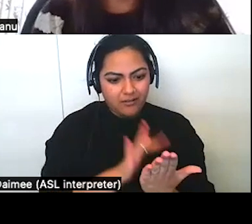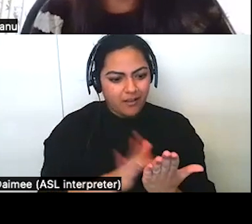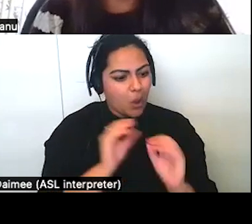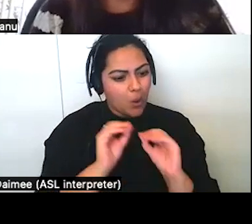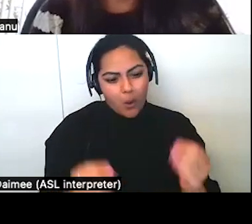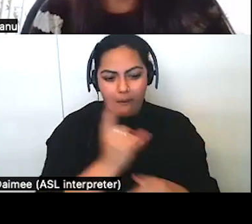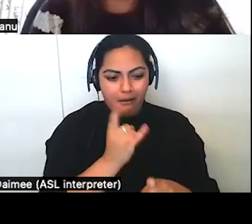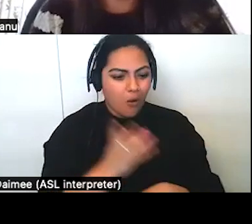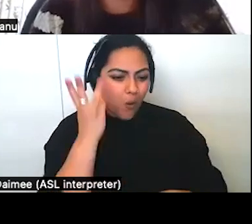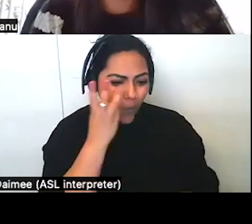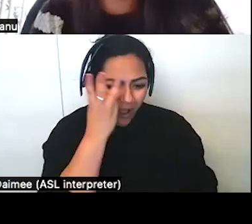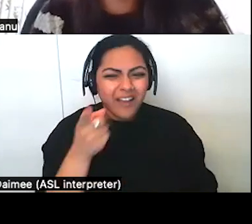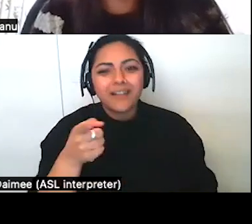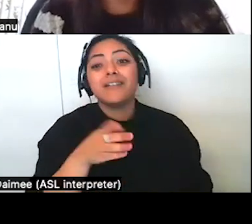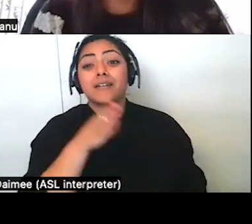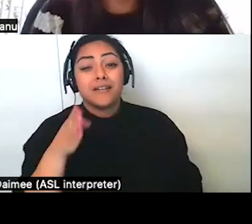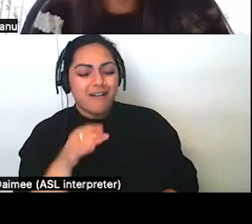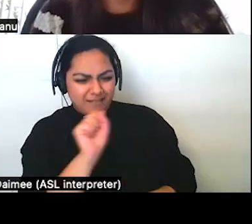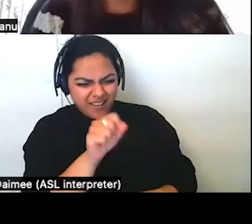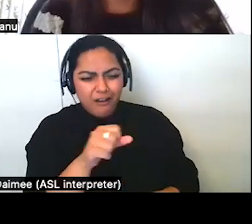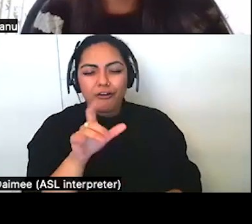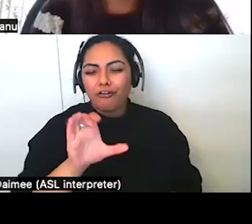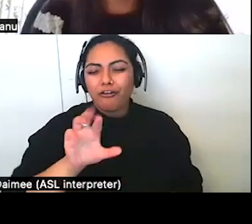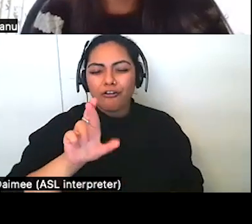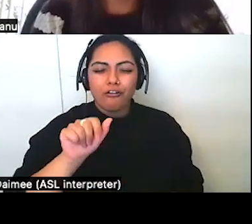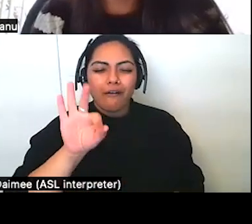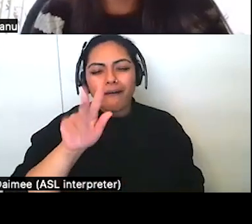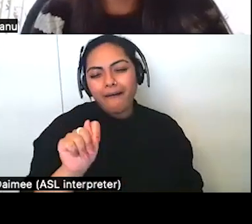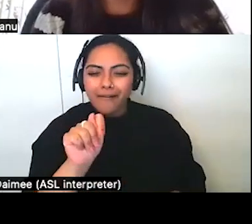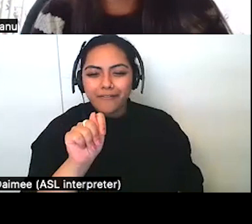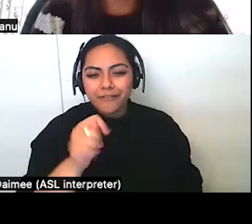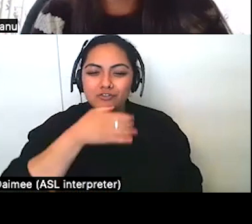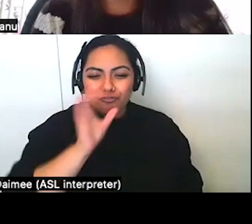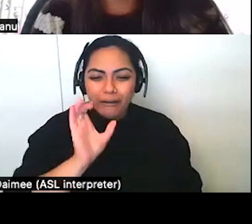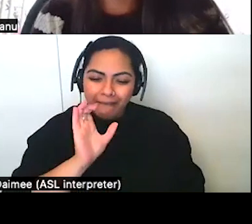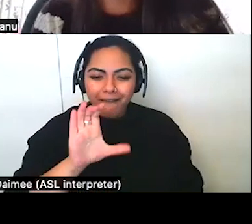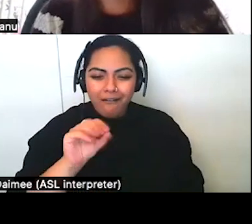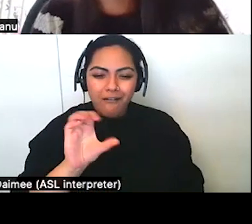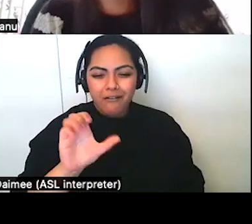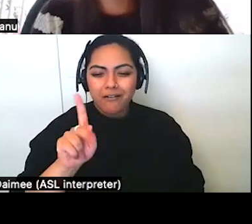super big right now. Monique: Yes, absolutely. Let us know in the chat. We're curious to hear